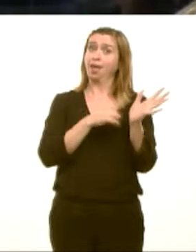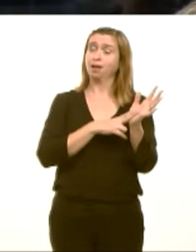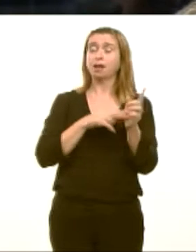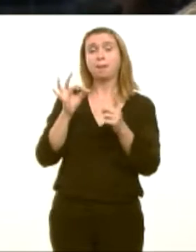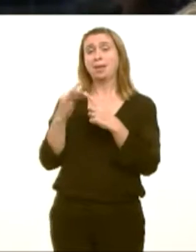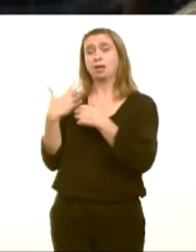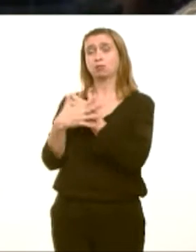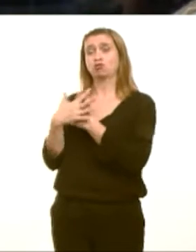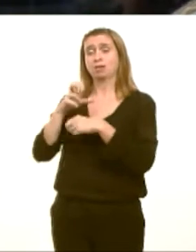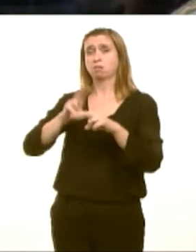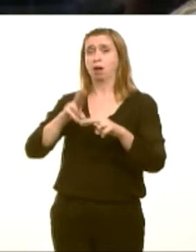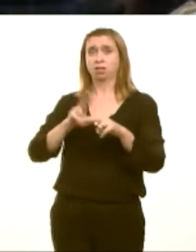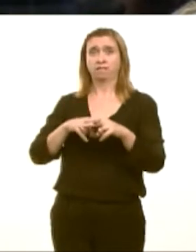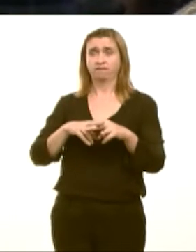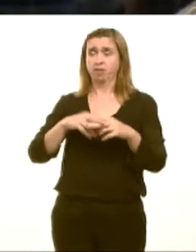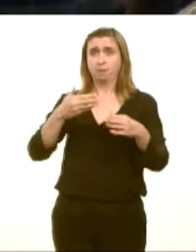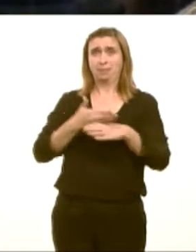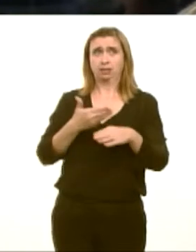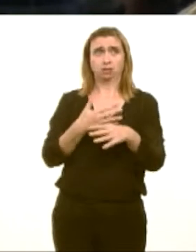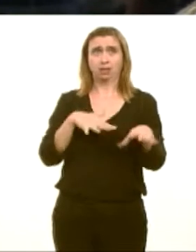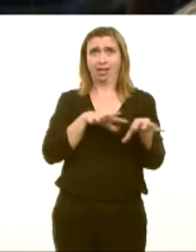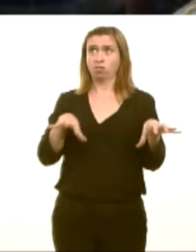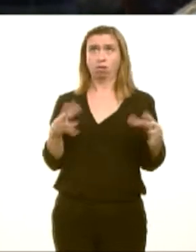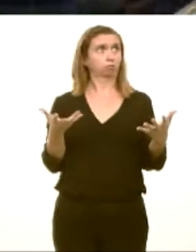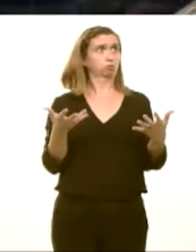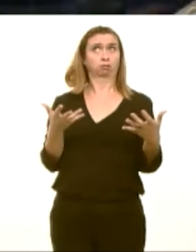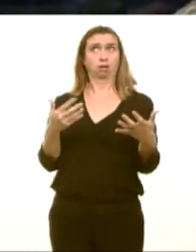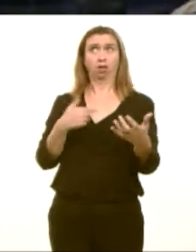have been left hanging for a decision as to whether theyíll be released from BTís commercial